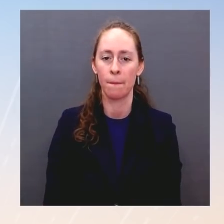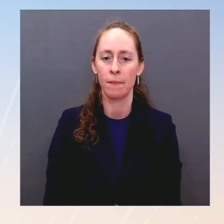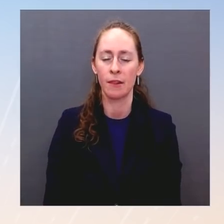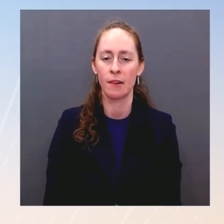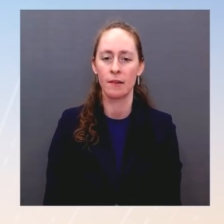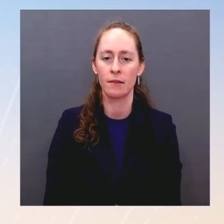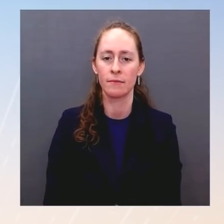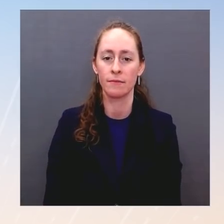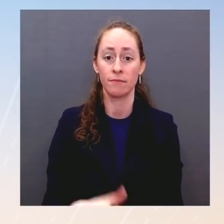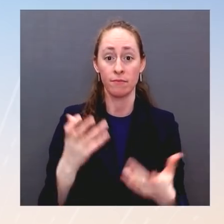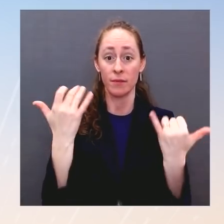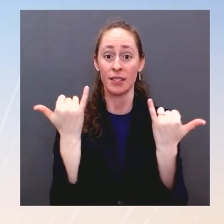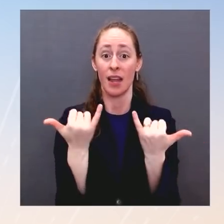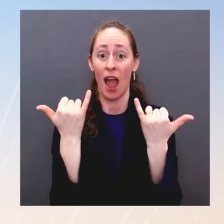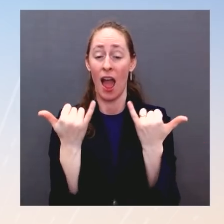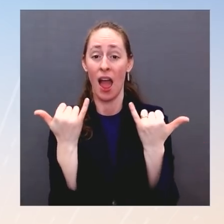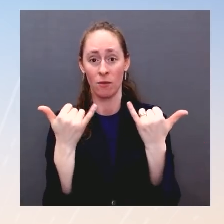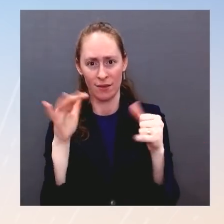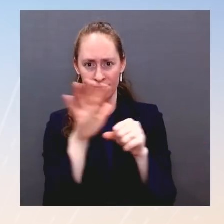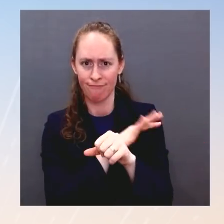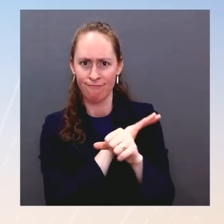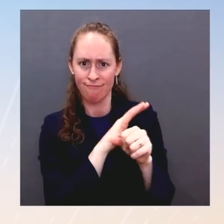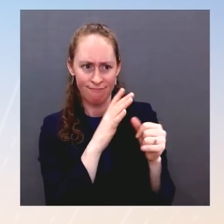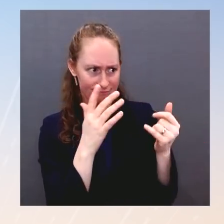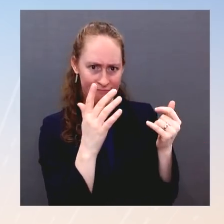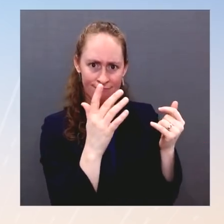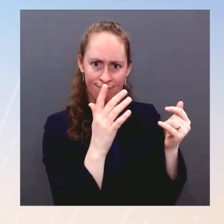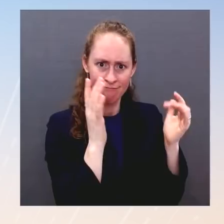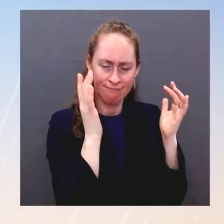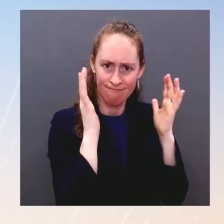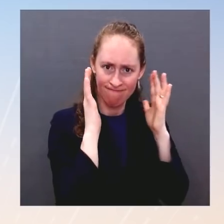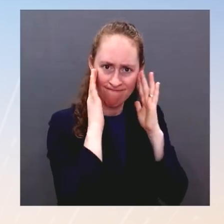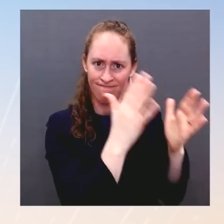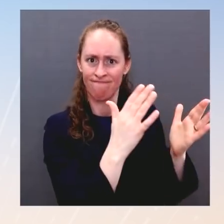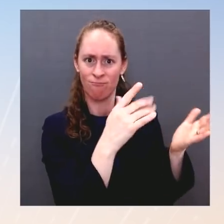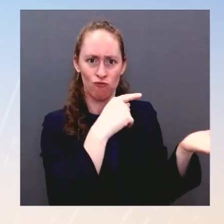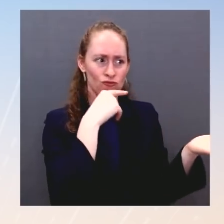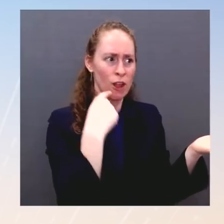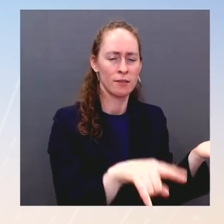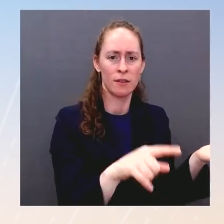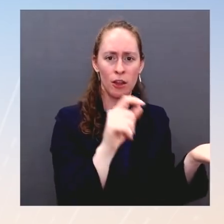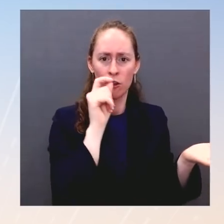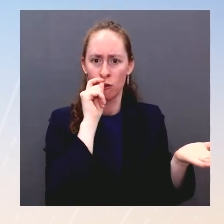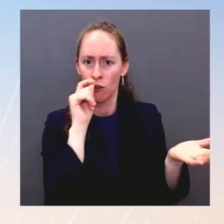We're in the middle of an active invasion. So I just can't give you a preview of what that will look like in the State of the Union.